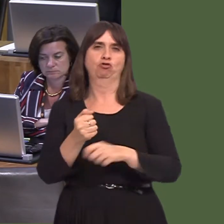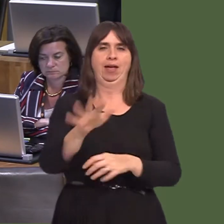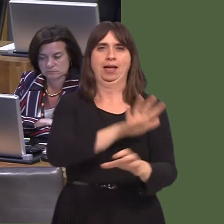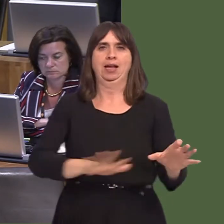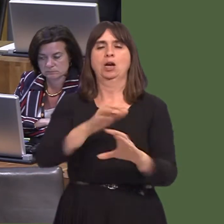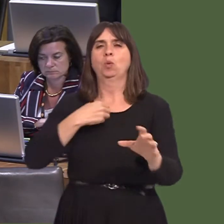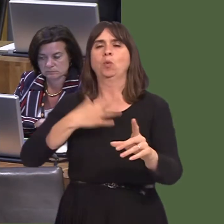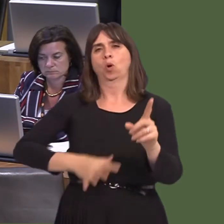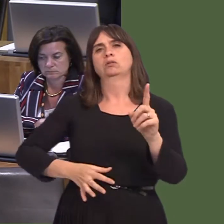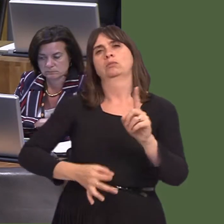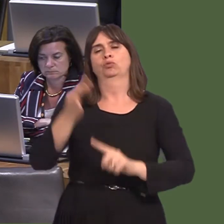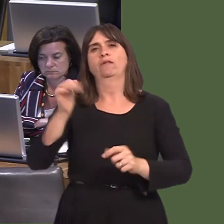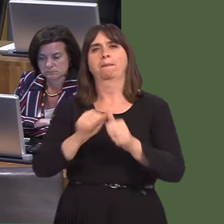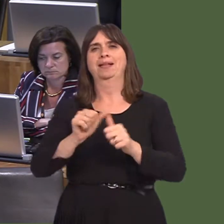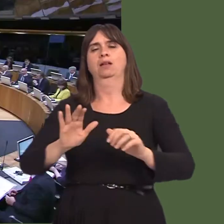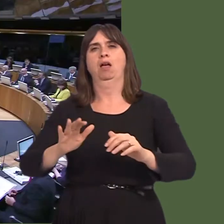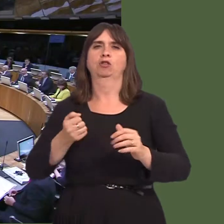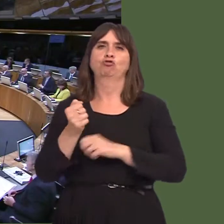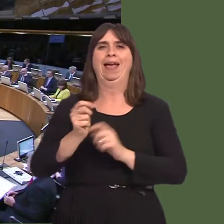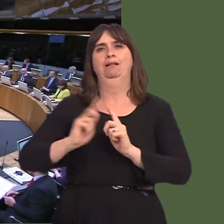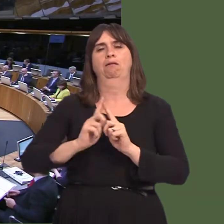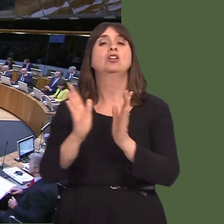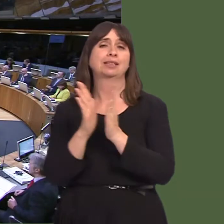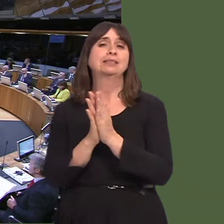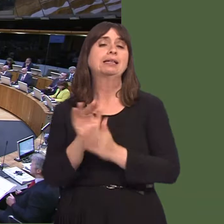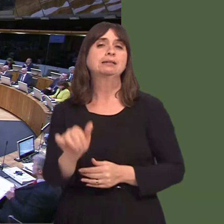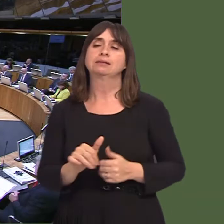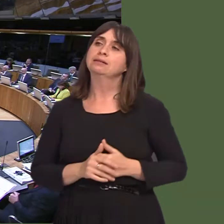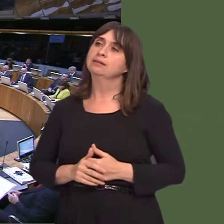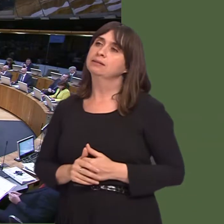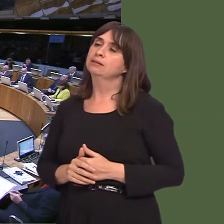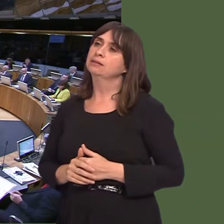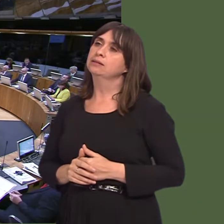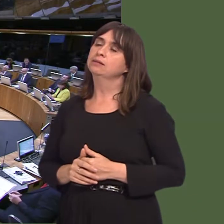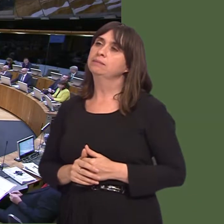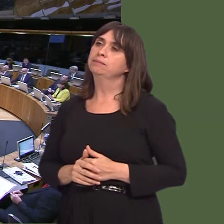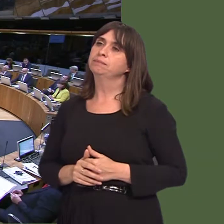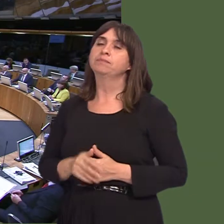Paul Davies AM: Prif Weinidog, rydw i'n siwr mai un o amcanion allweddol Llywodraeth Cymru